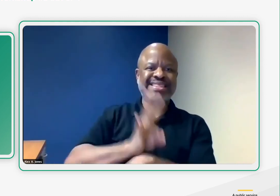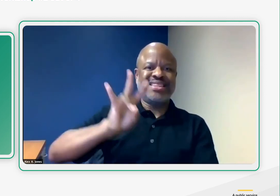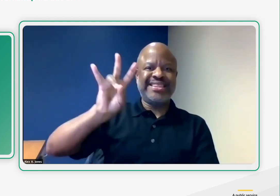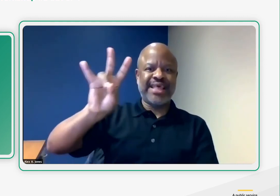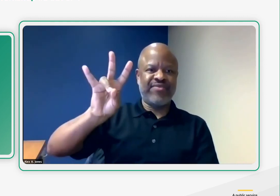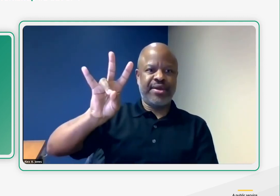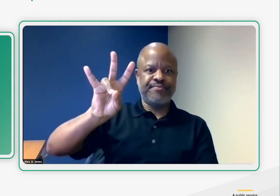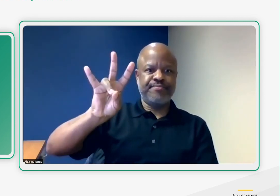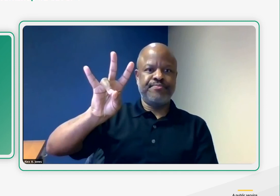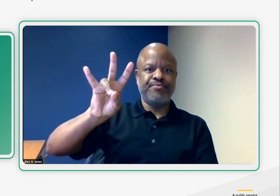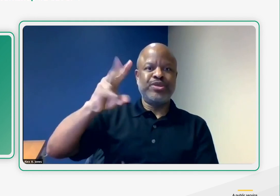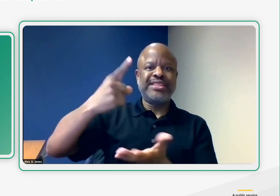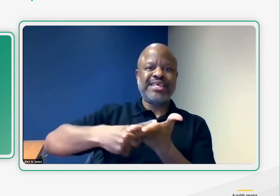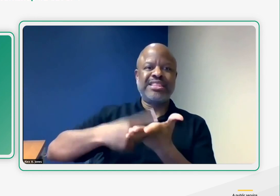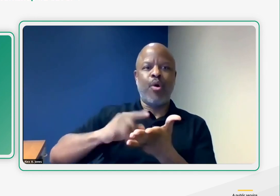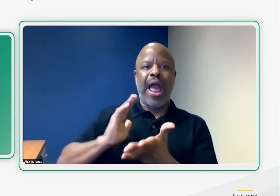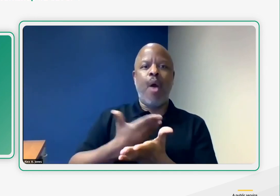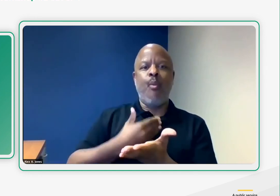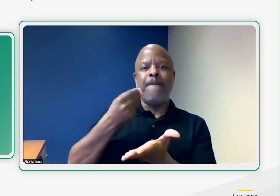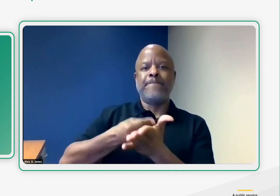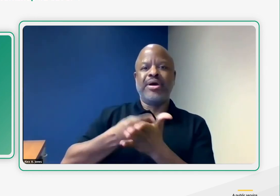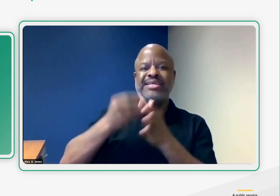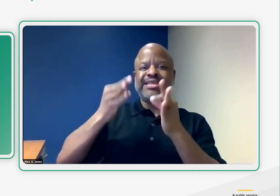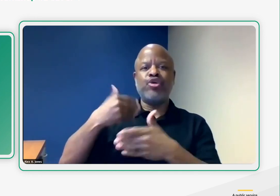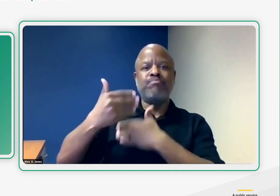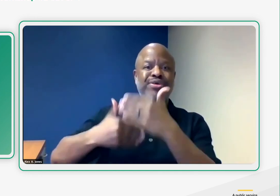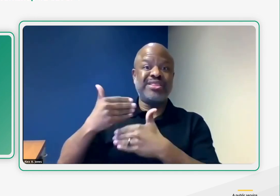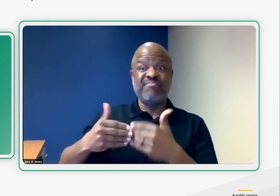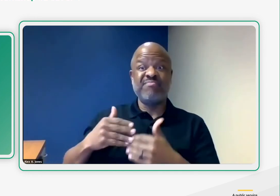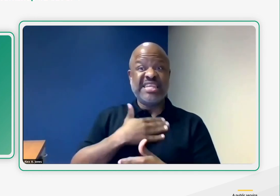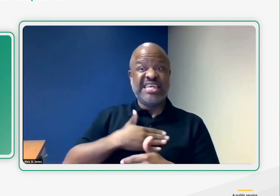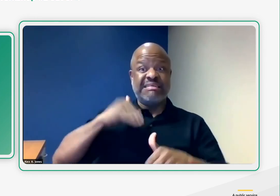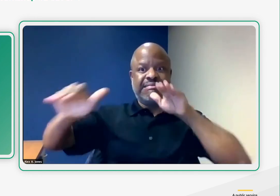We're starting at 7, to discuss our money and how it affects our decision-making process.